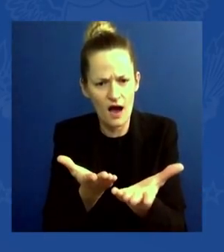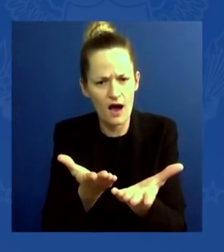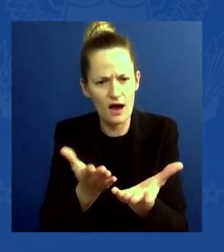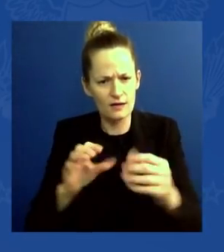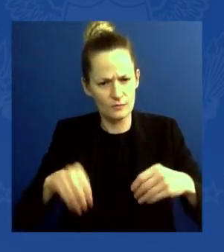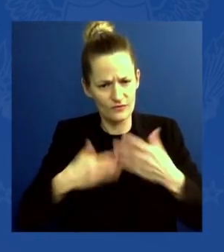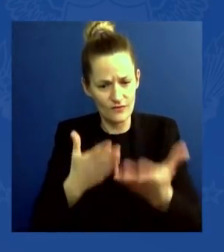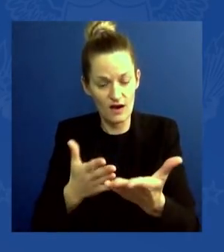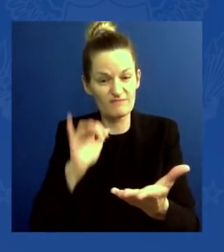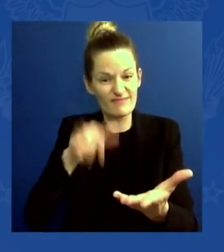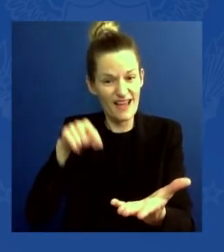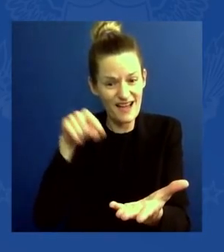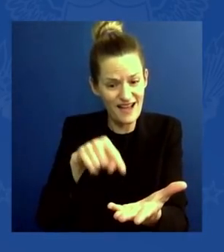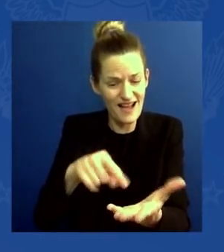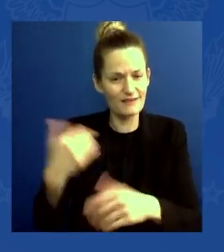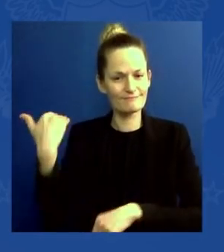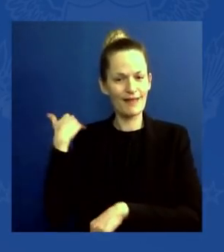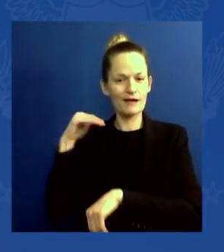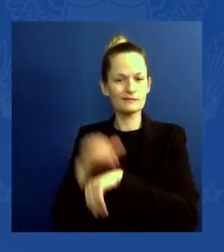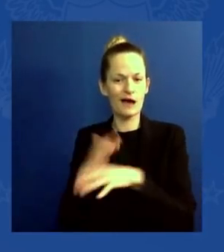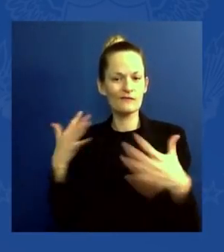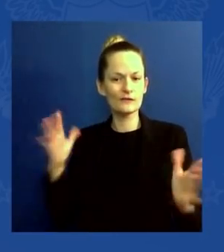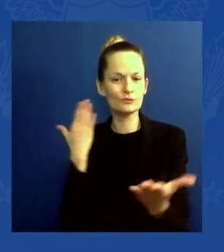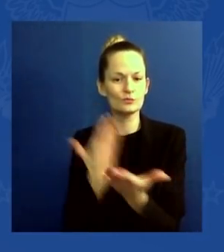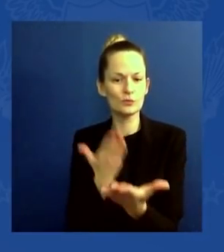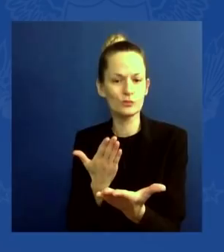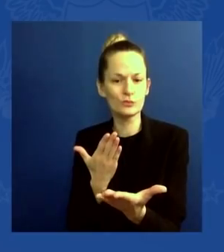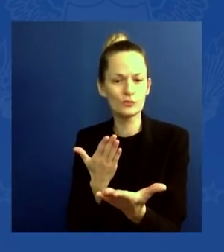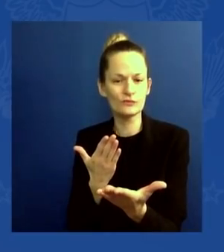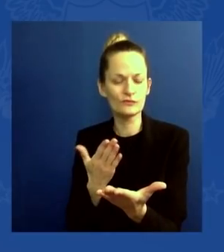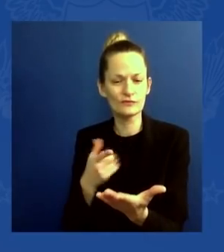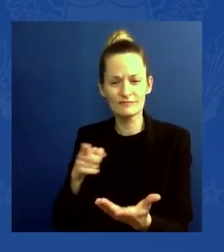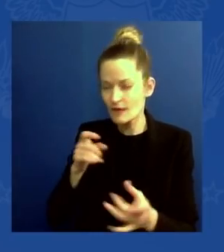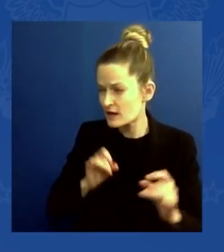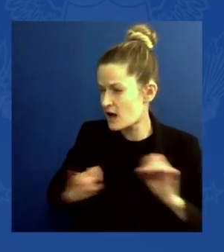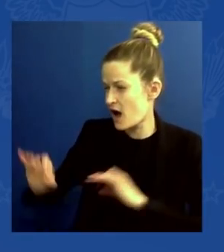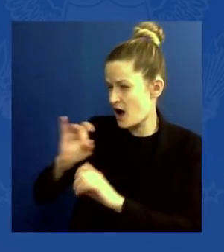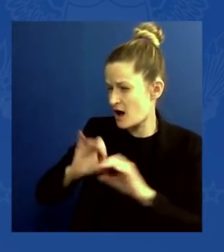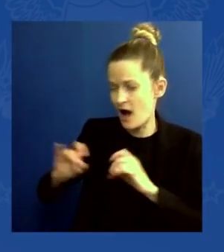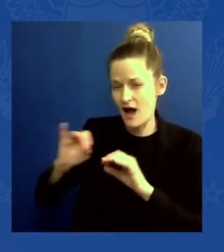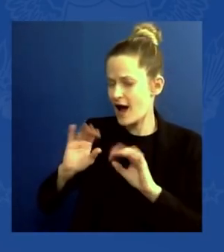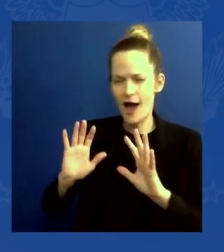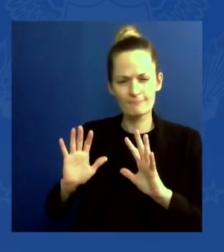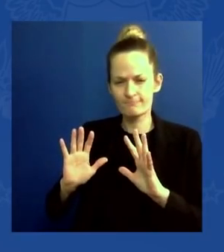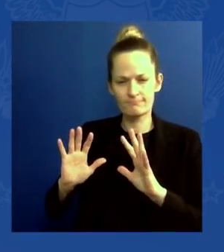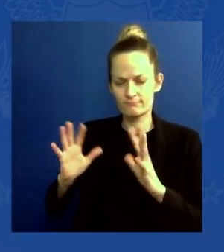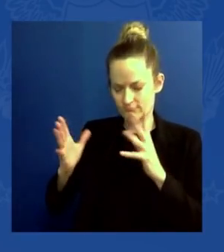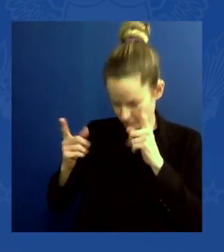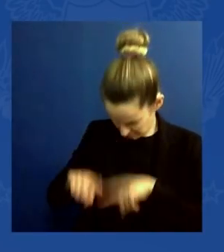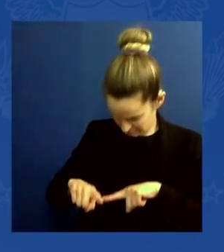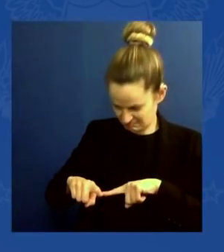I want to close with this: For much too long, working people in the middle class of this country have been dealt out of the promise of America.